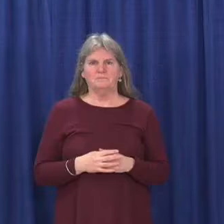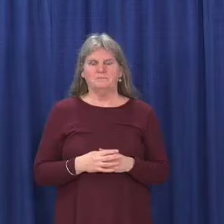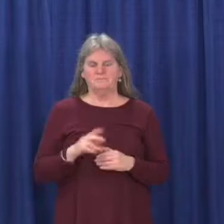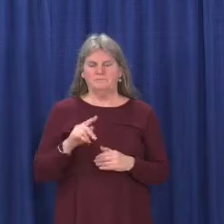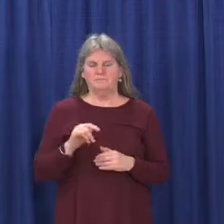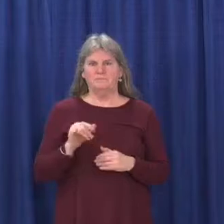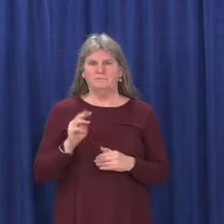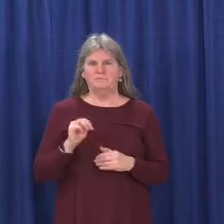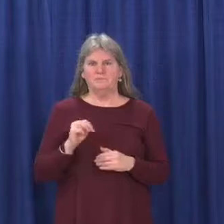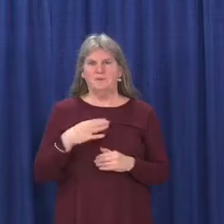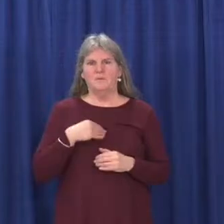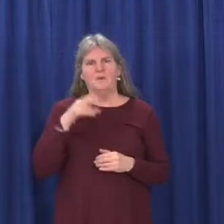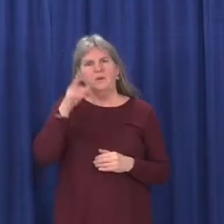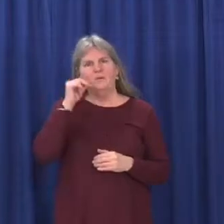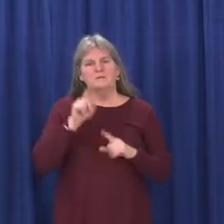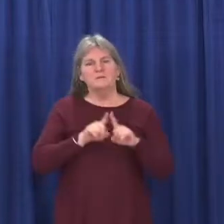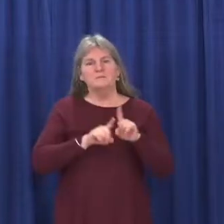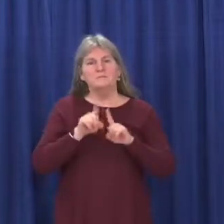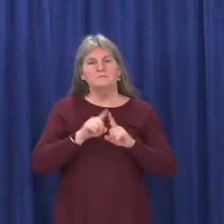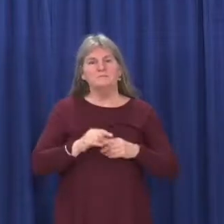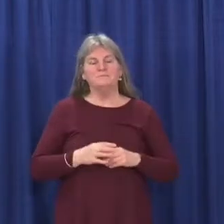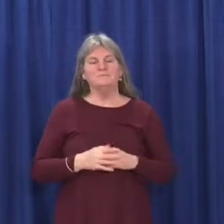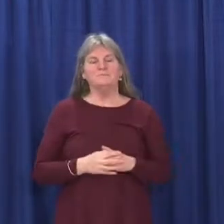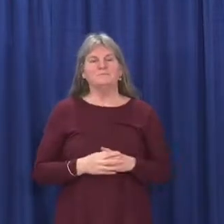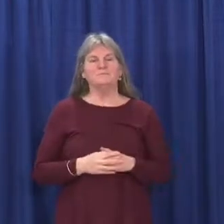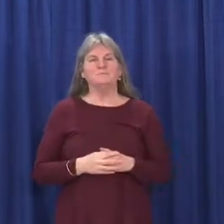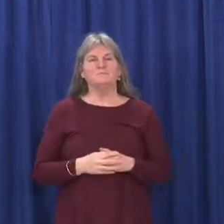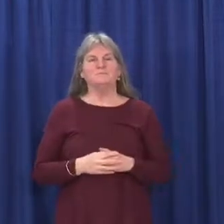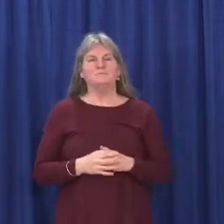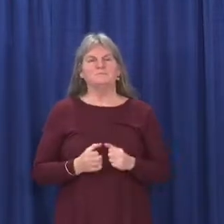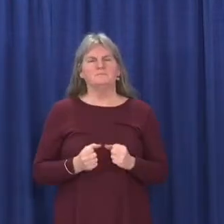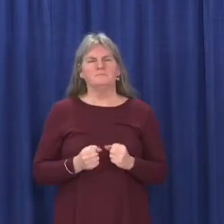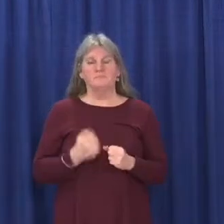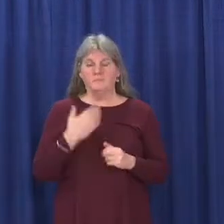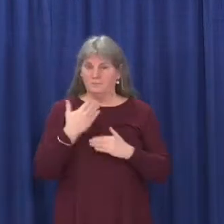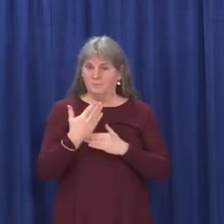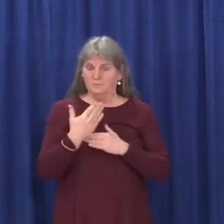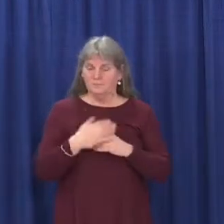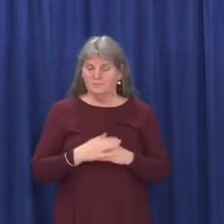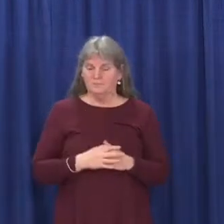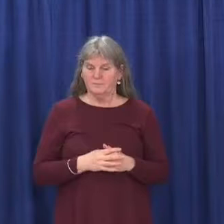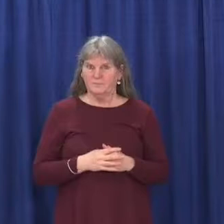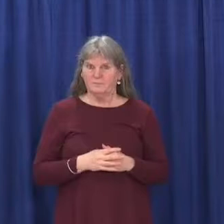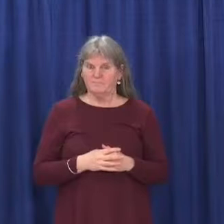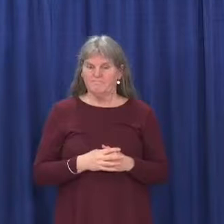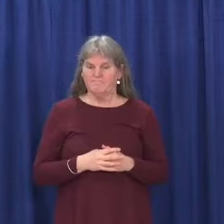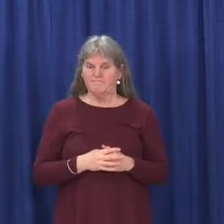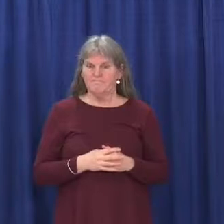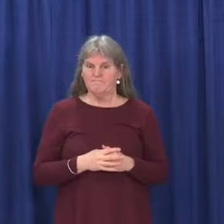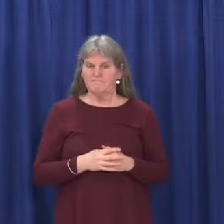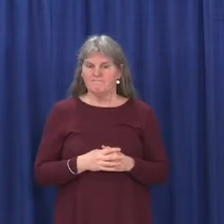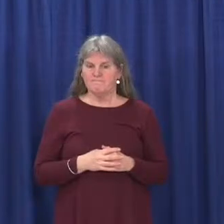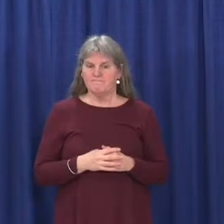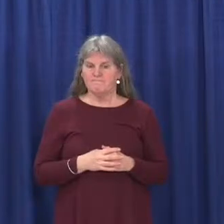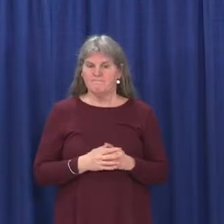the Whitehorse Star. Good morning. My first question is for Minister Pillai.